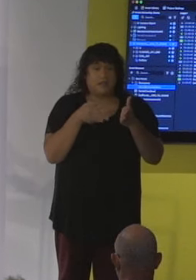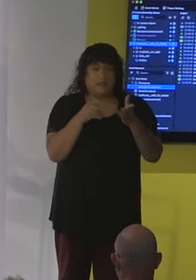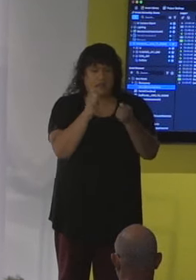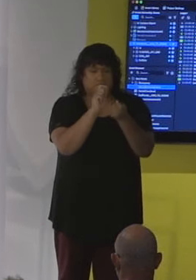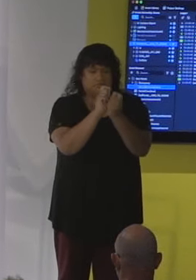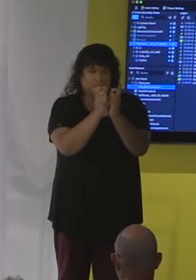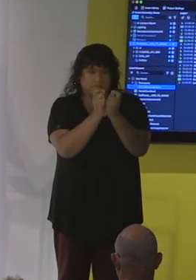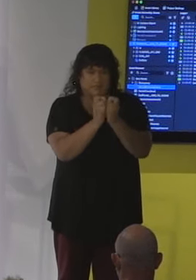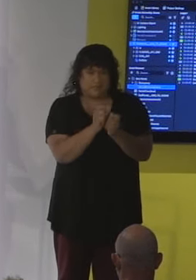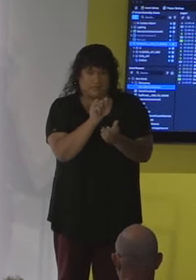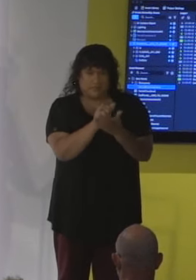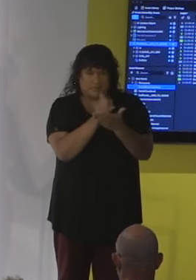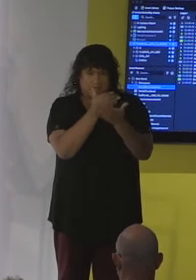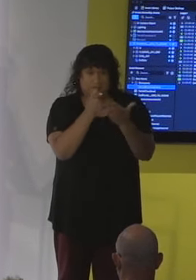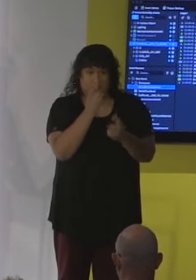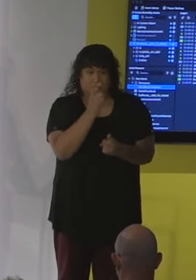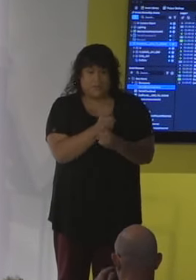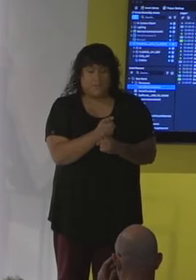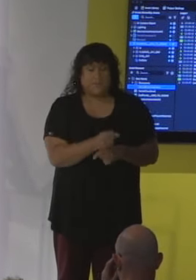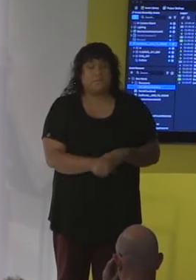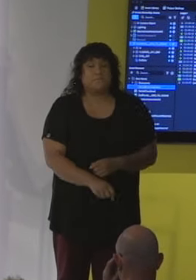So, let's do that.